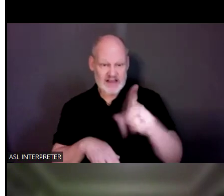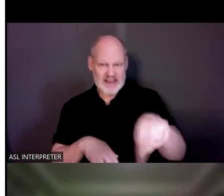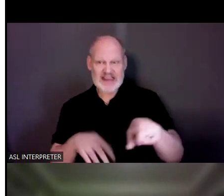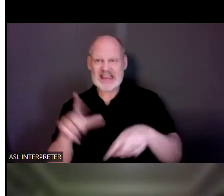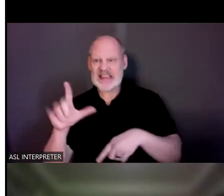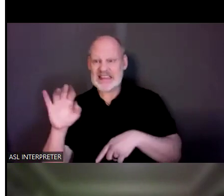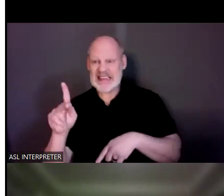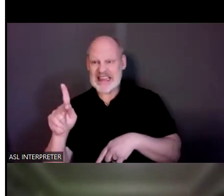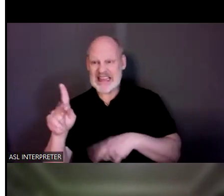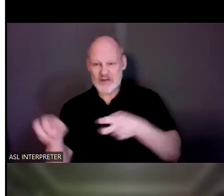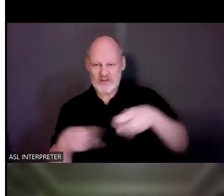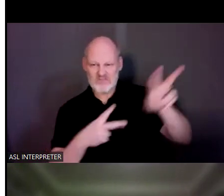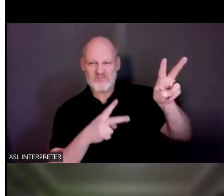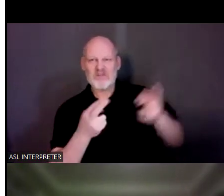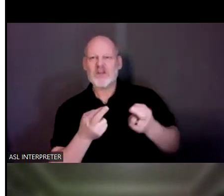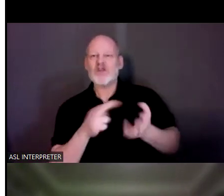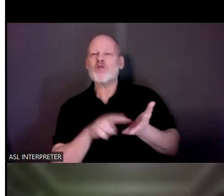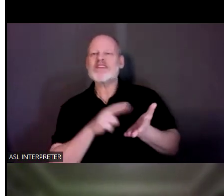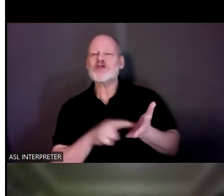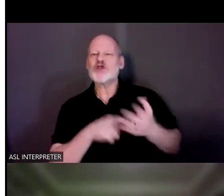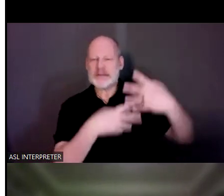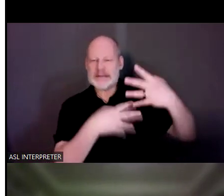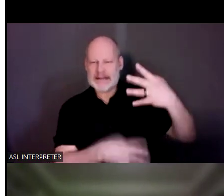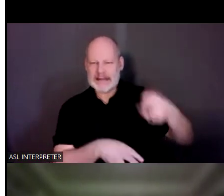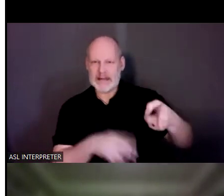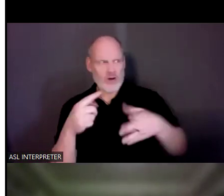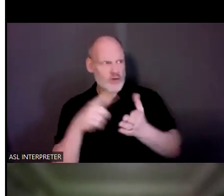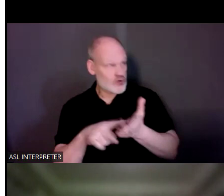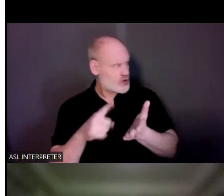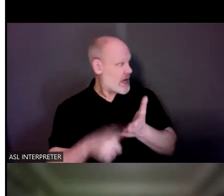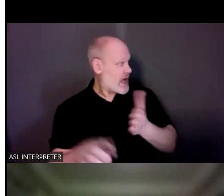the resource sheet so if you want to check it out and share it with a friend who might be interested